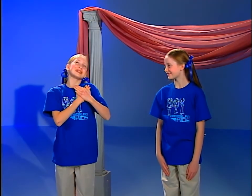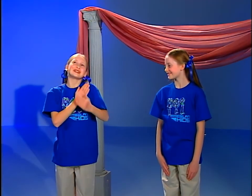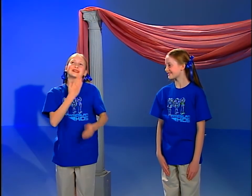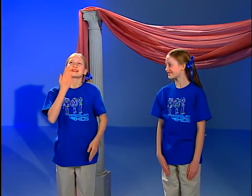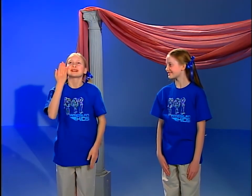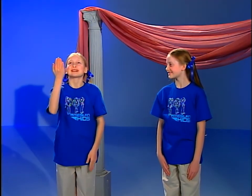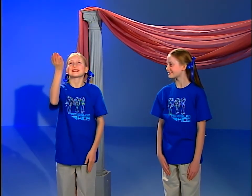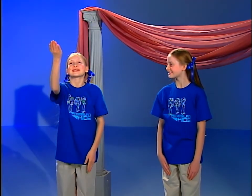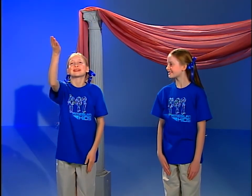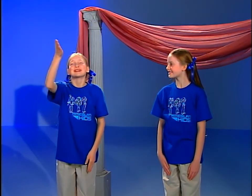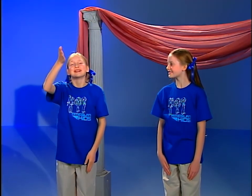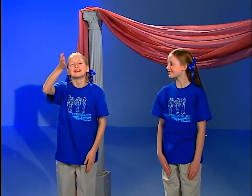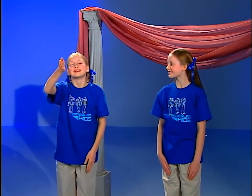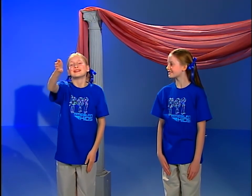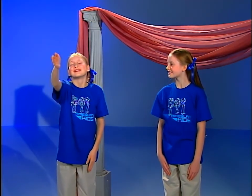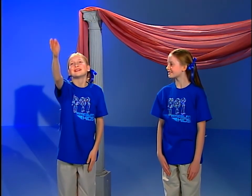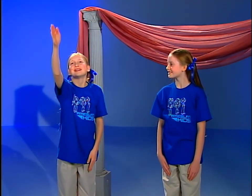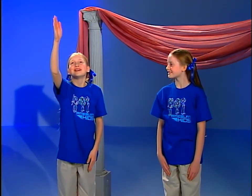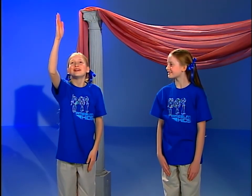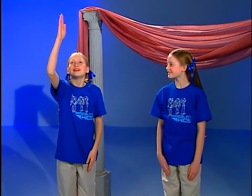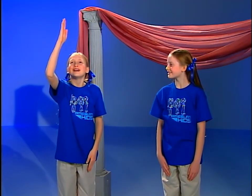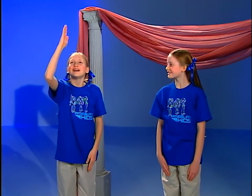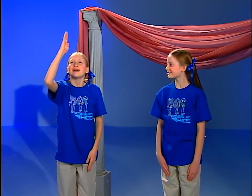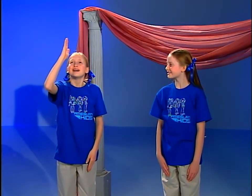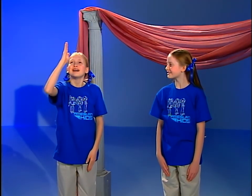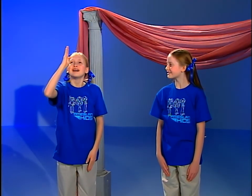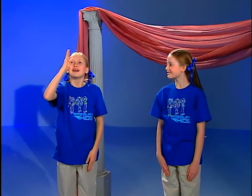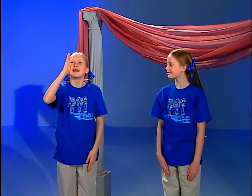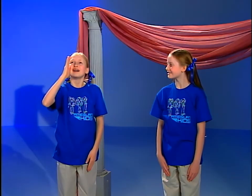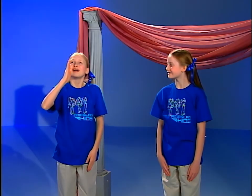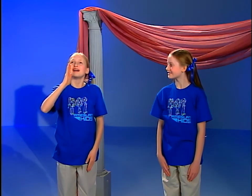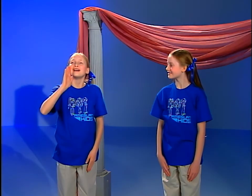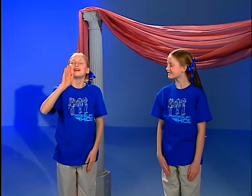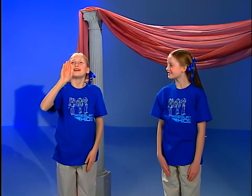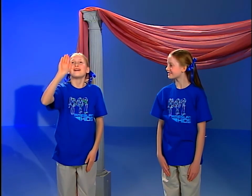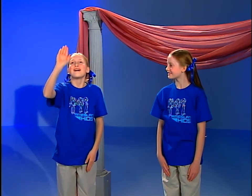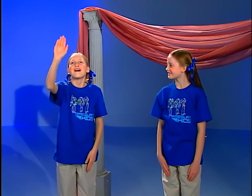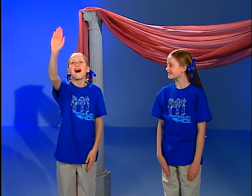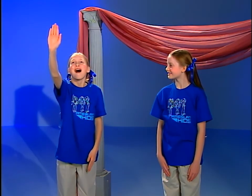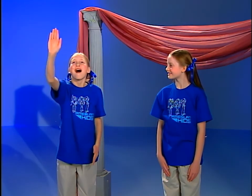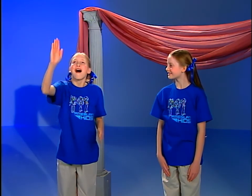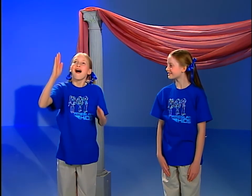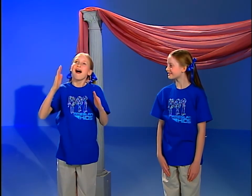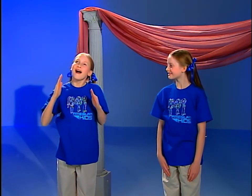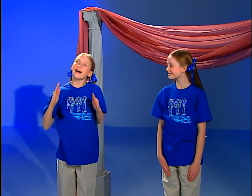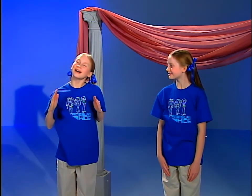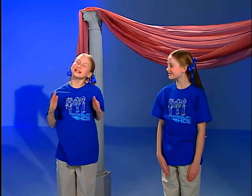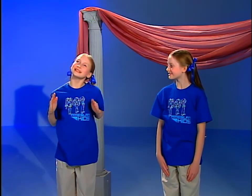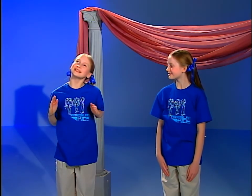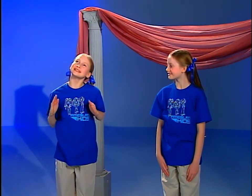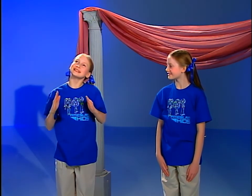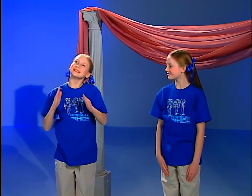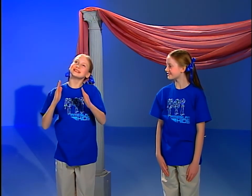AS THE PHARAOH HAD COMMANDED THEM. OH, YOU SEE, IT'S REALLY IMPORTANT FOR US TO BE HONEST.